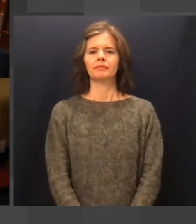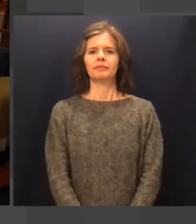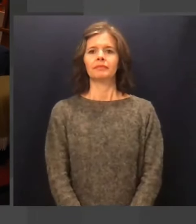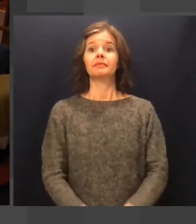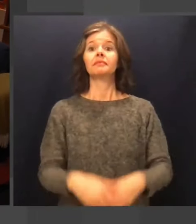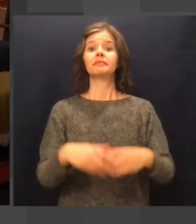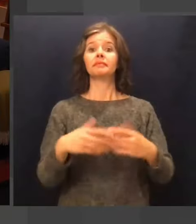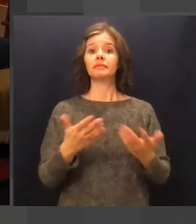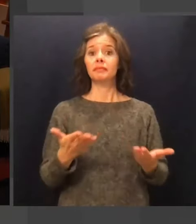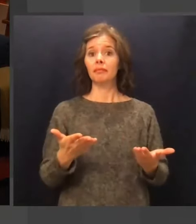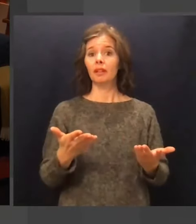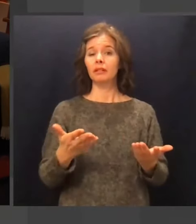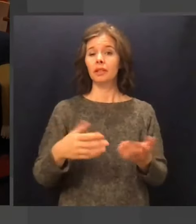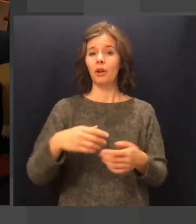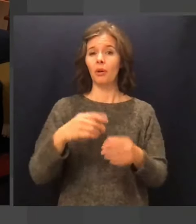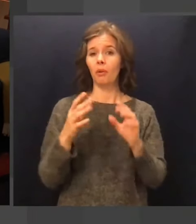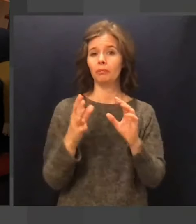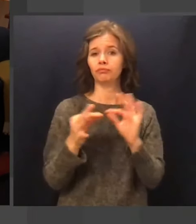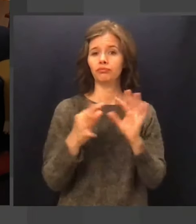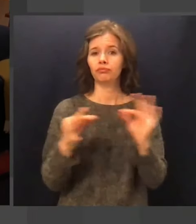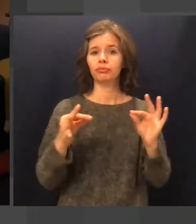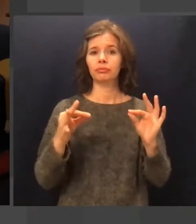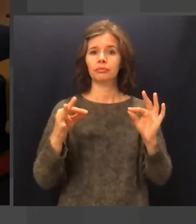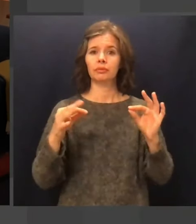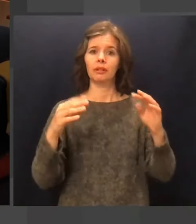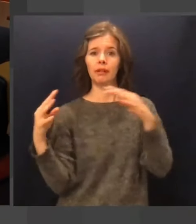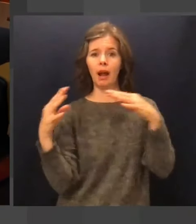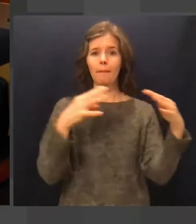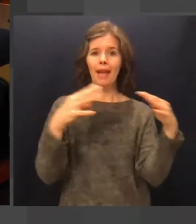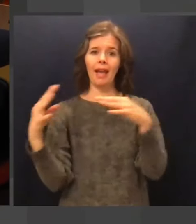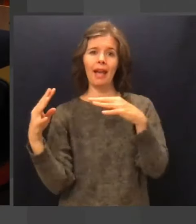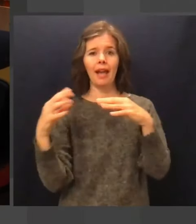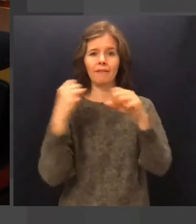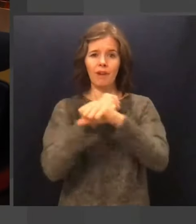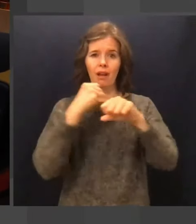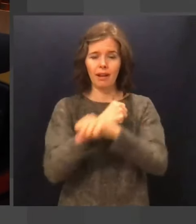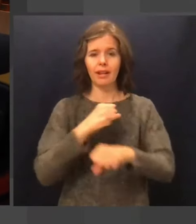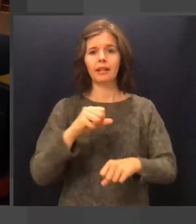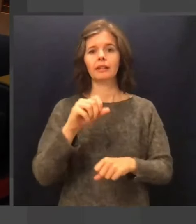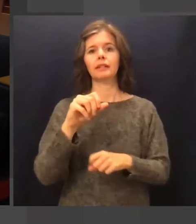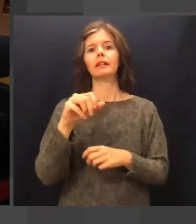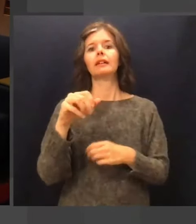NICE. NOW SPEAKING OF COMBAT WE JUST